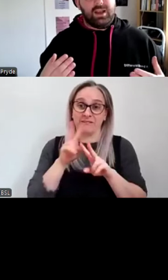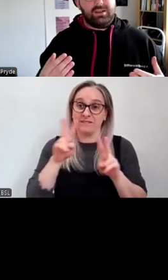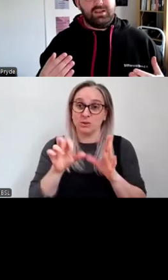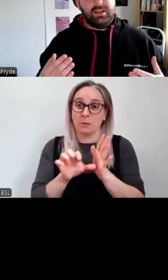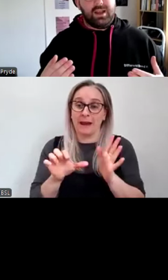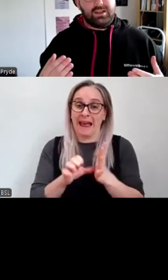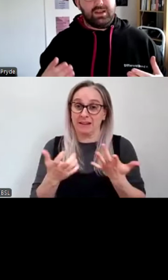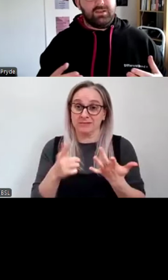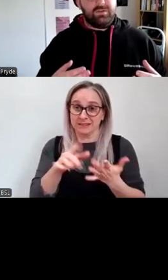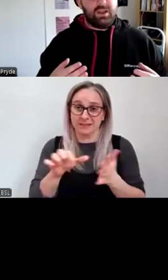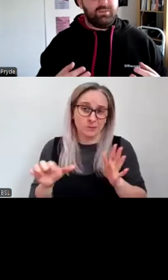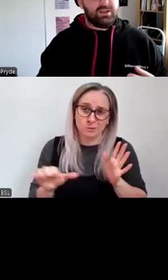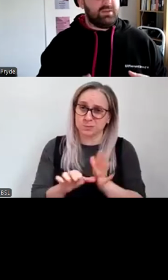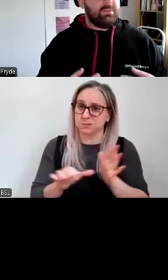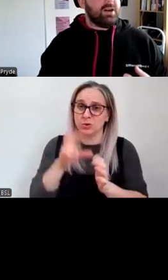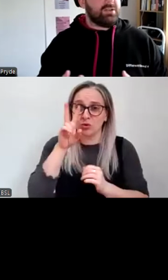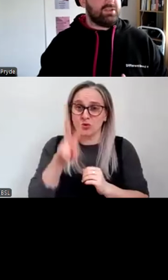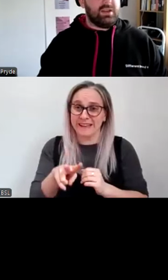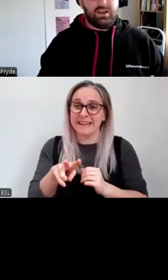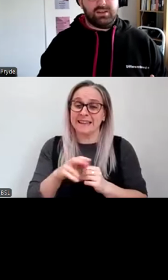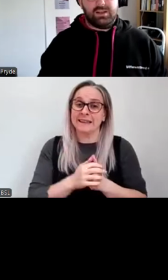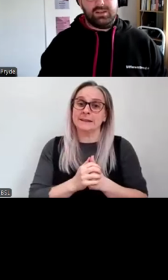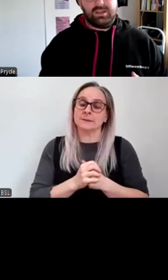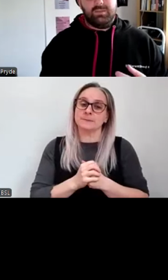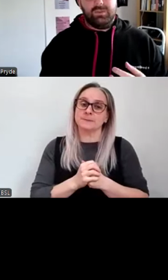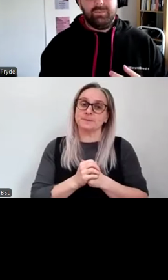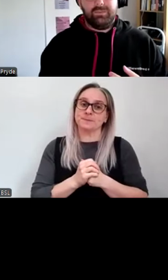that brings in partial sight as an example.